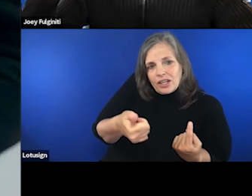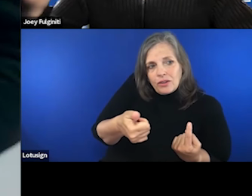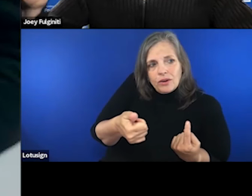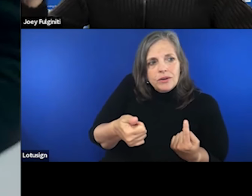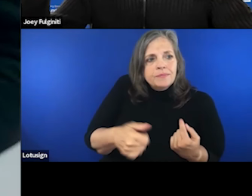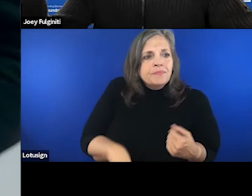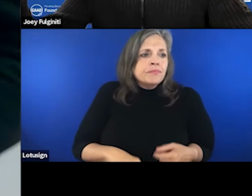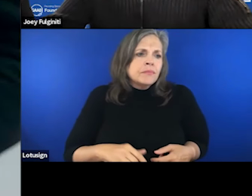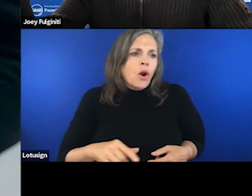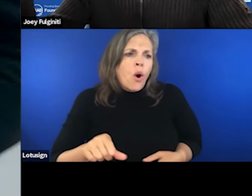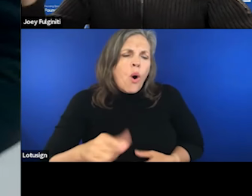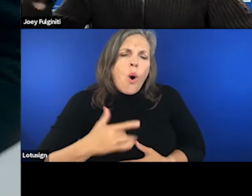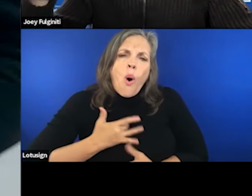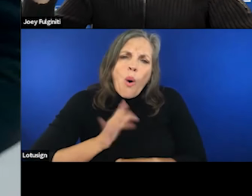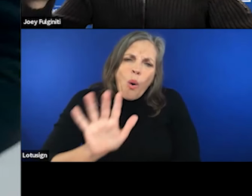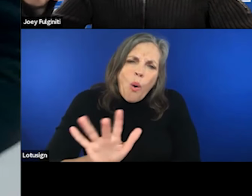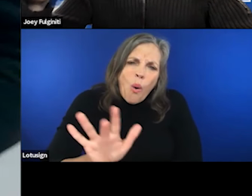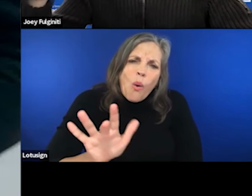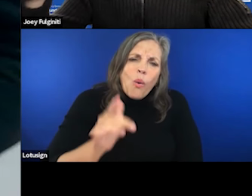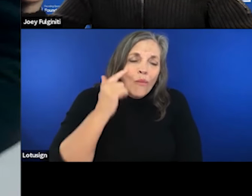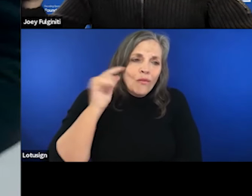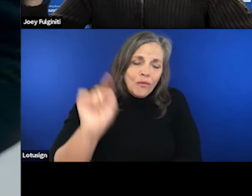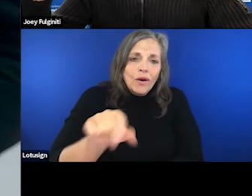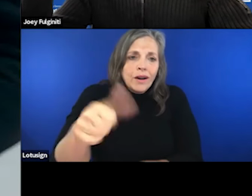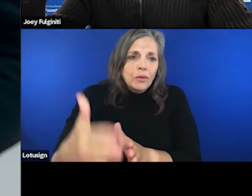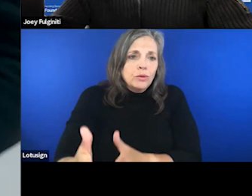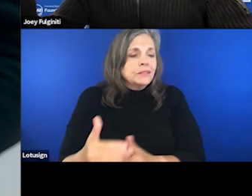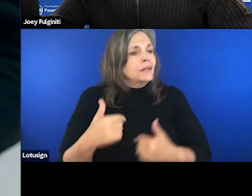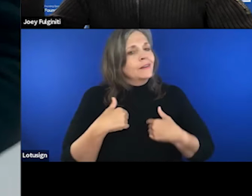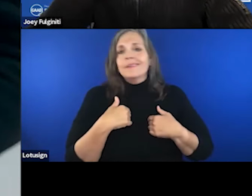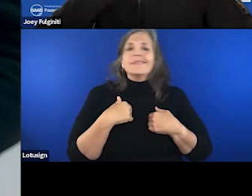feeling for another person and empathy is the ability to understand the emotions of another